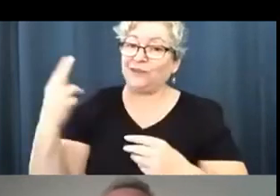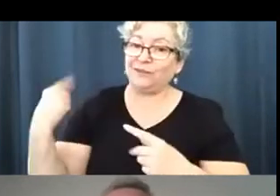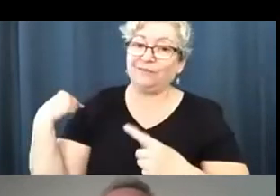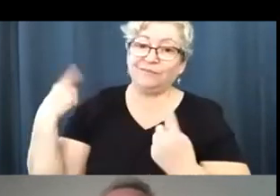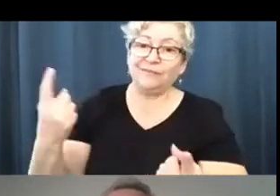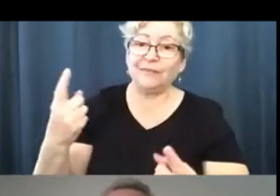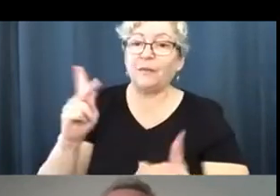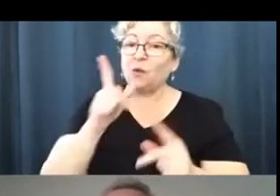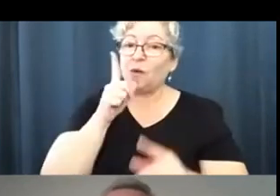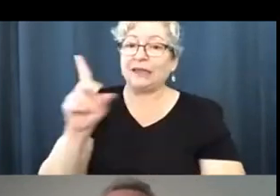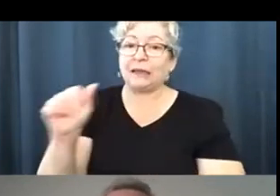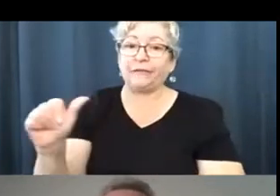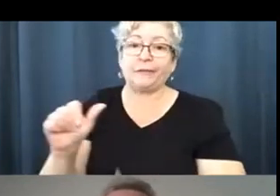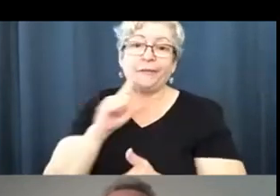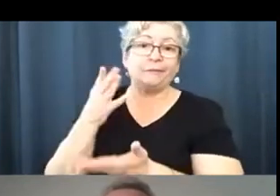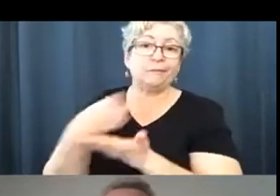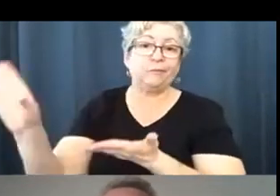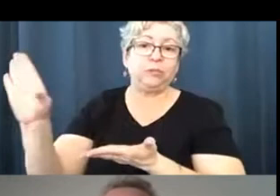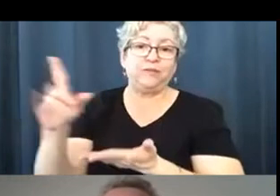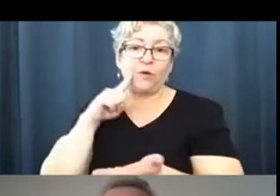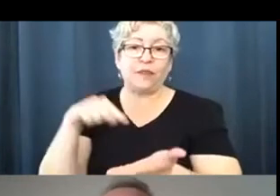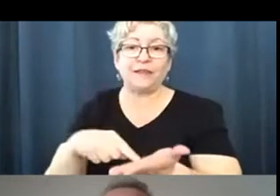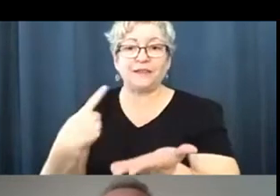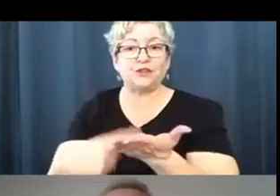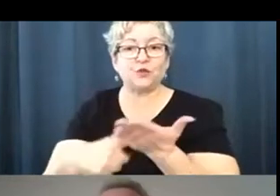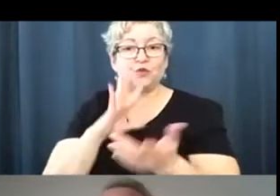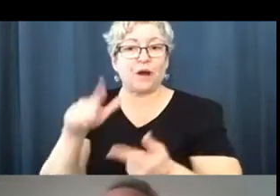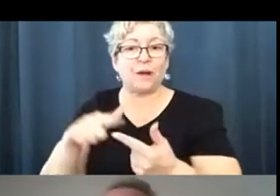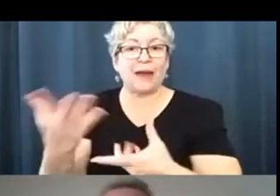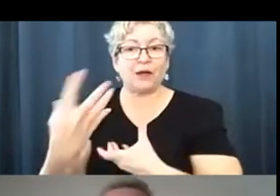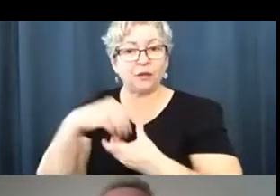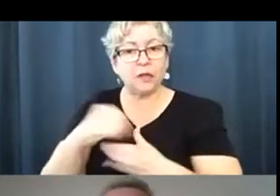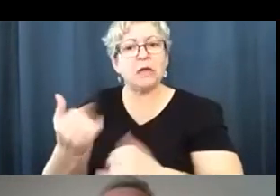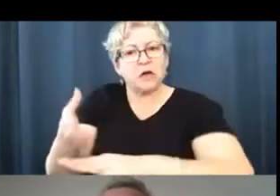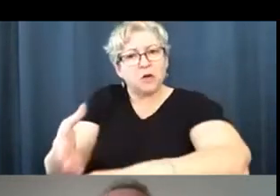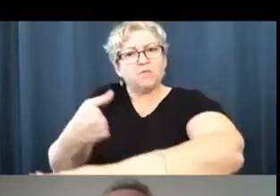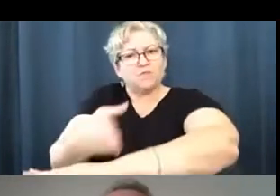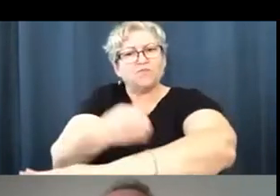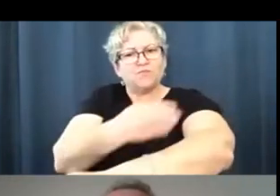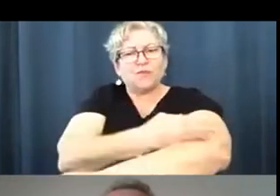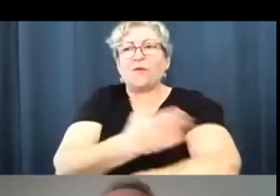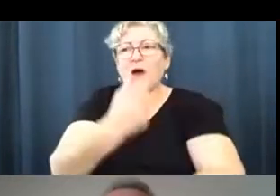have often been left out of the discussion of conclusion. It's getting better now, but I know when I was in Corporate America